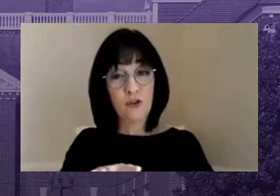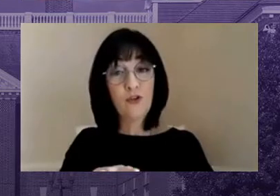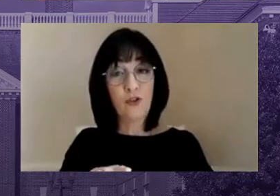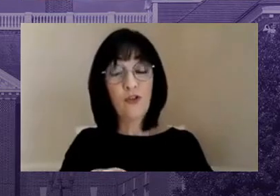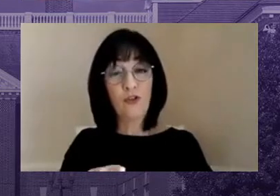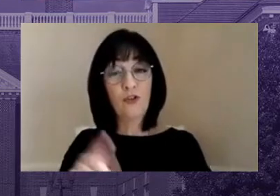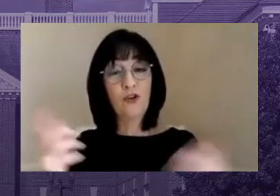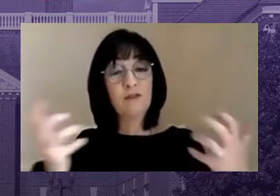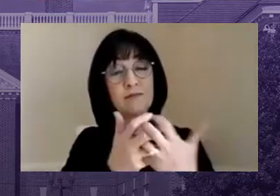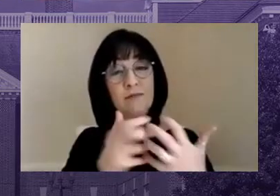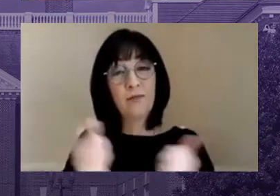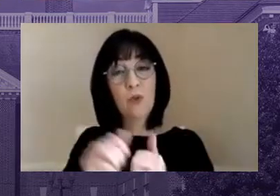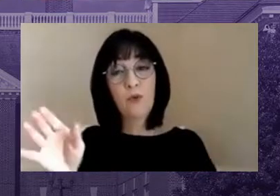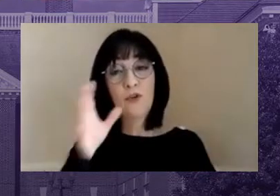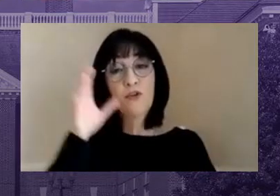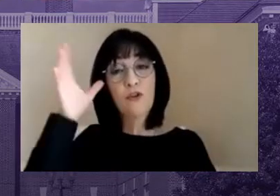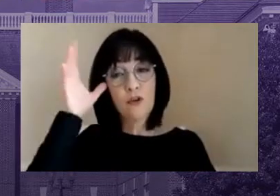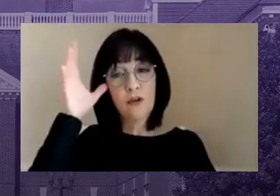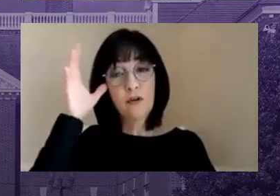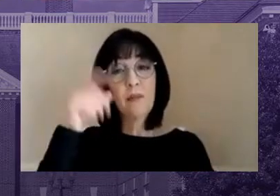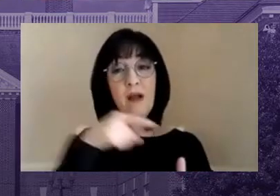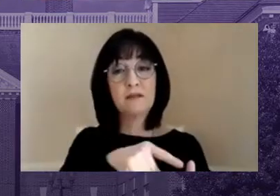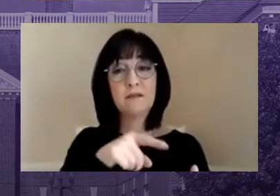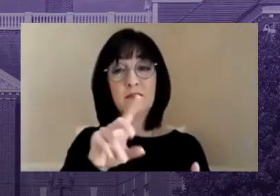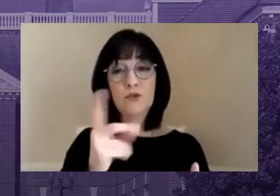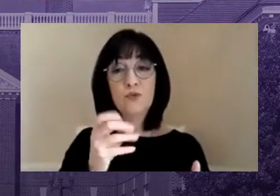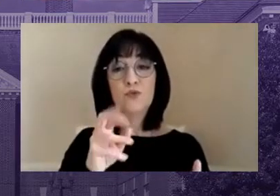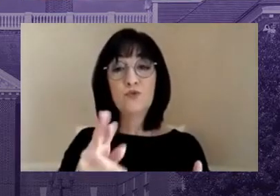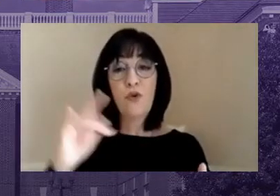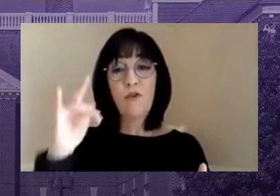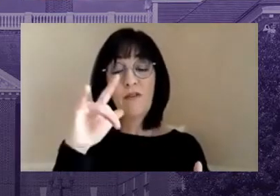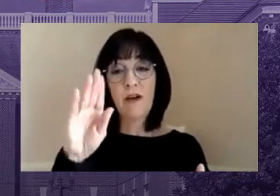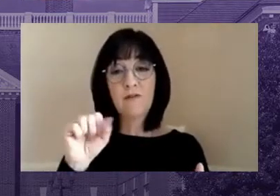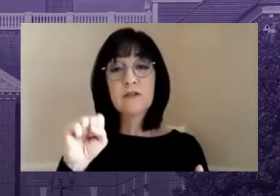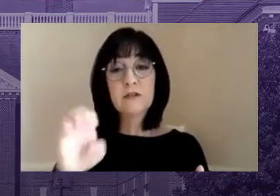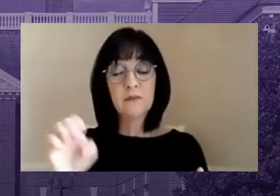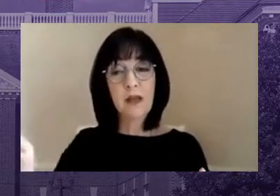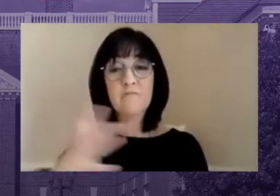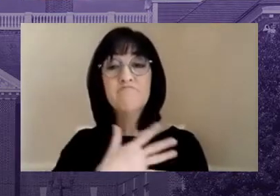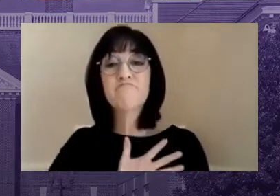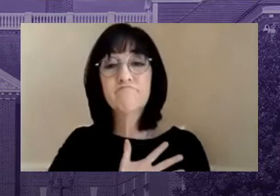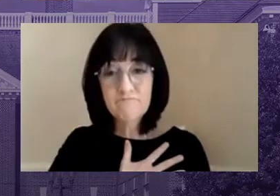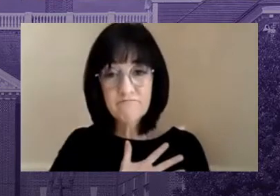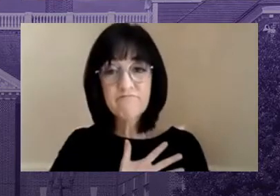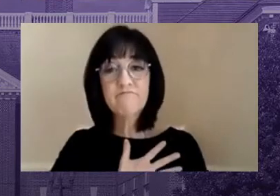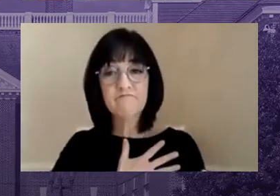as part of AFMAO's most solemn mission. So it is these children that Olivia and I would like to